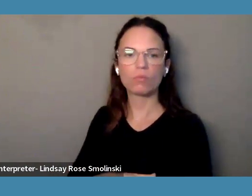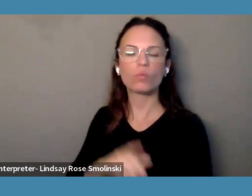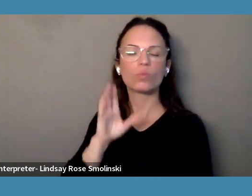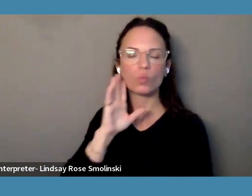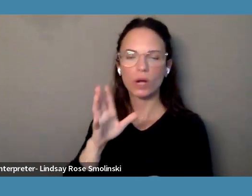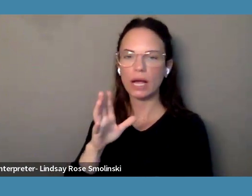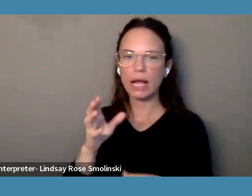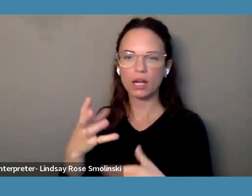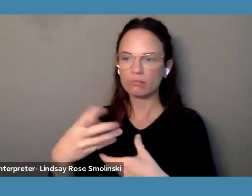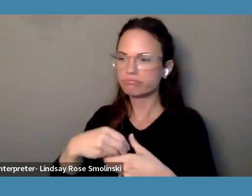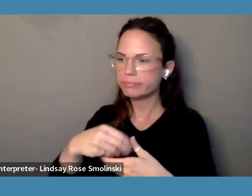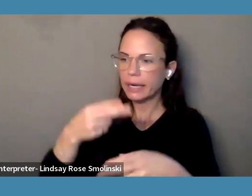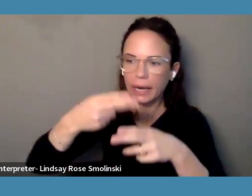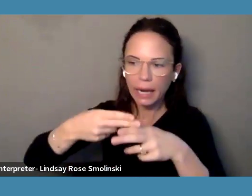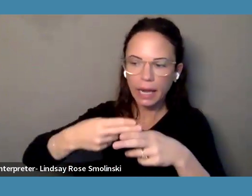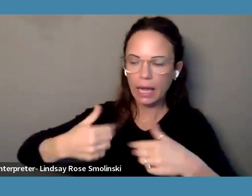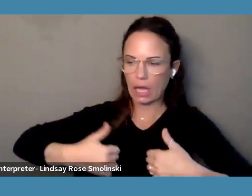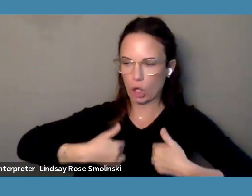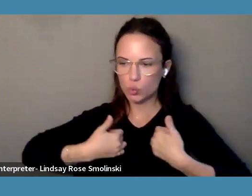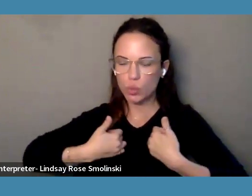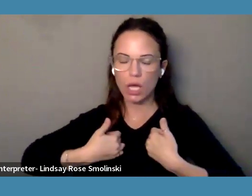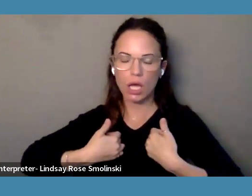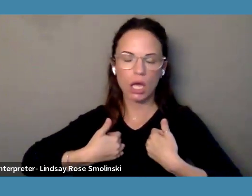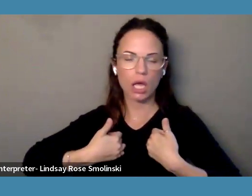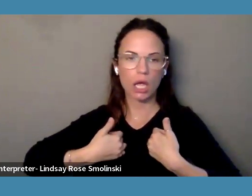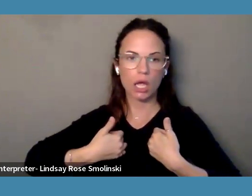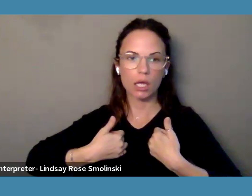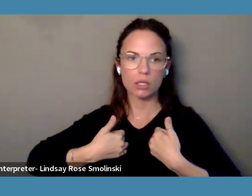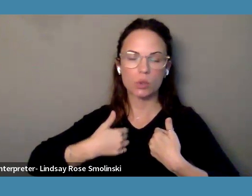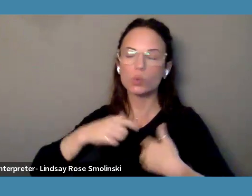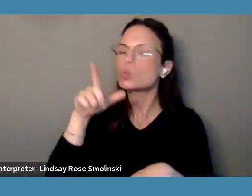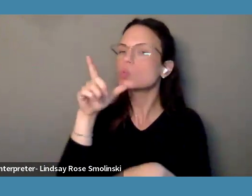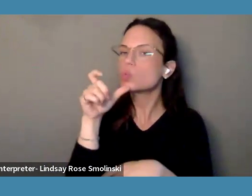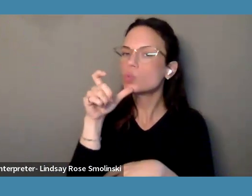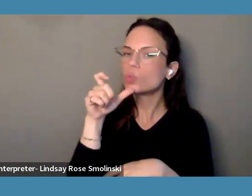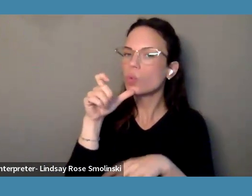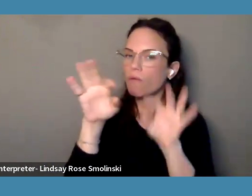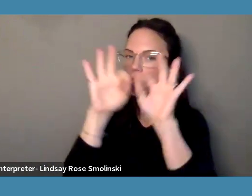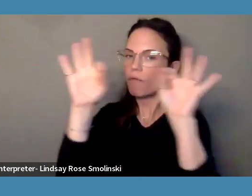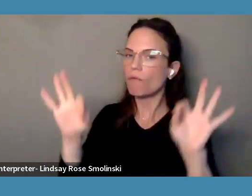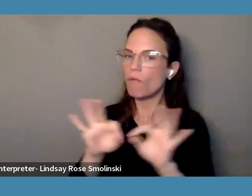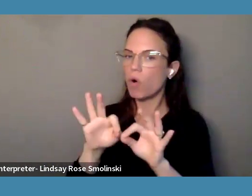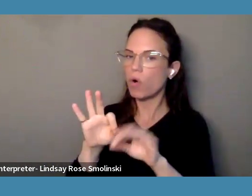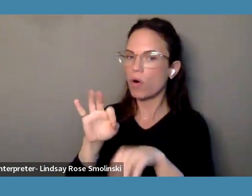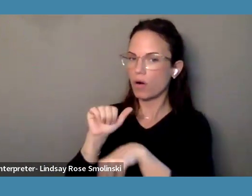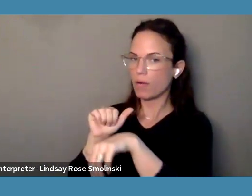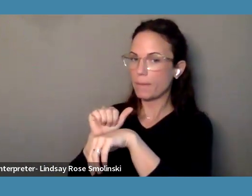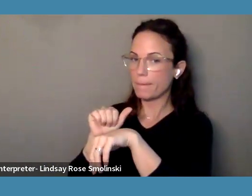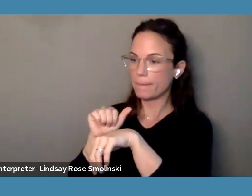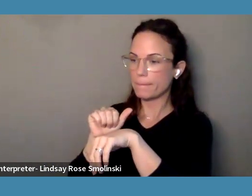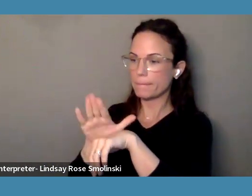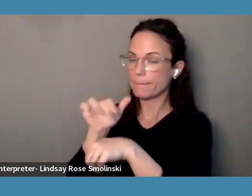and address of whom the form should be either mailed or faxed or sent to.